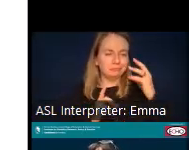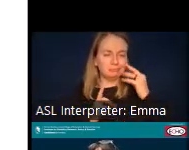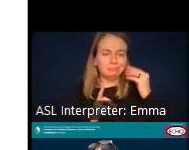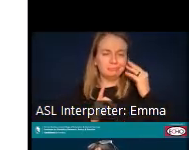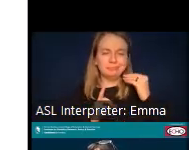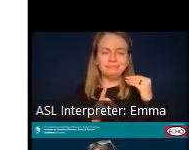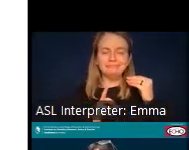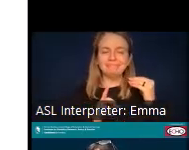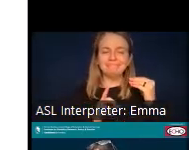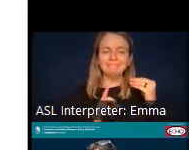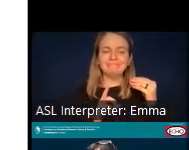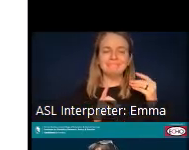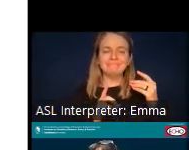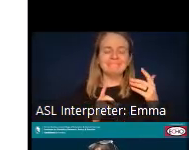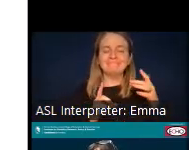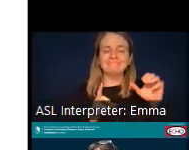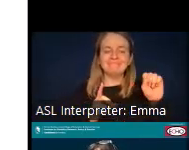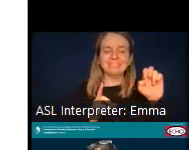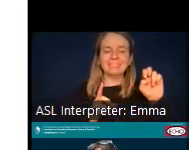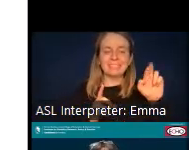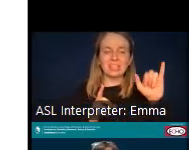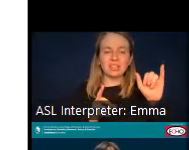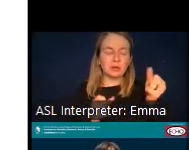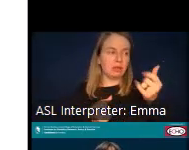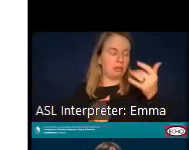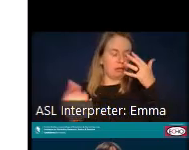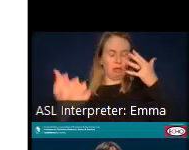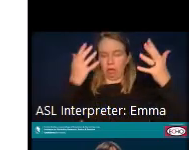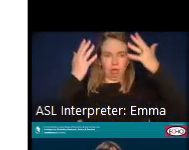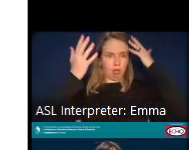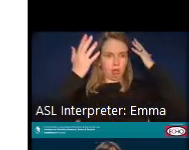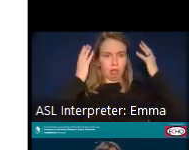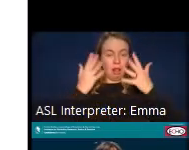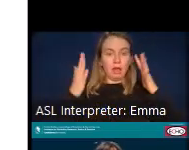sensory overload, so lots of noise or a lot of kids.